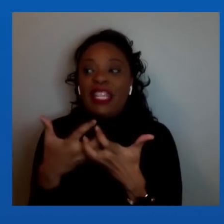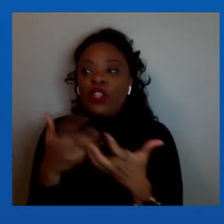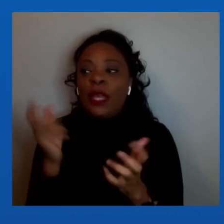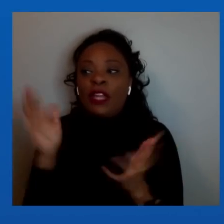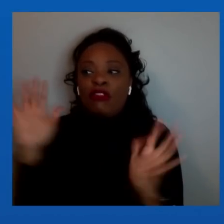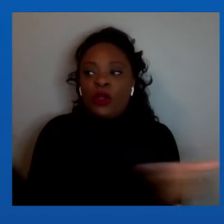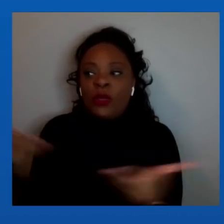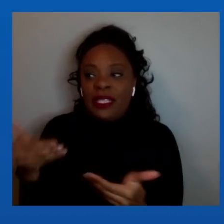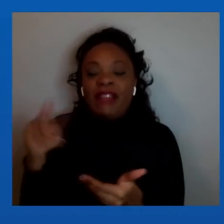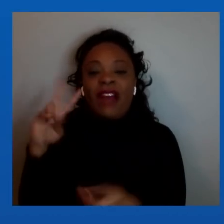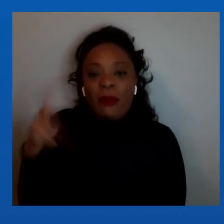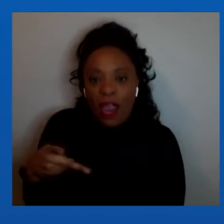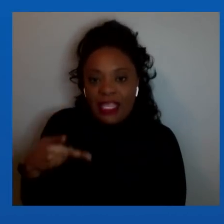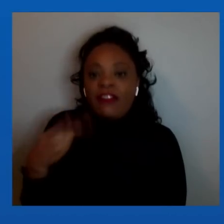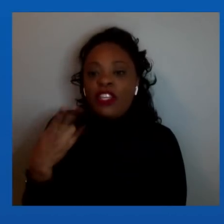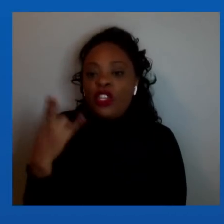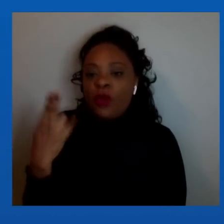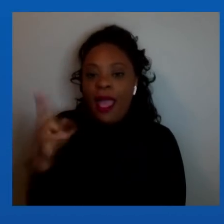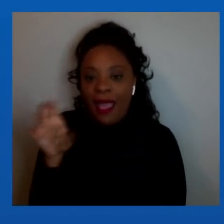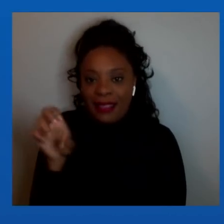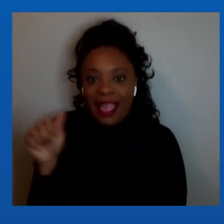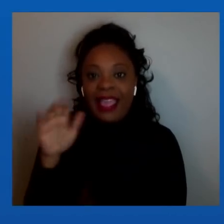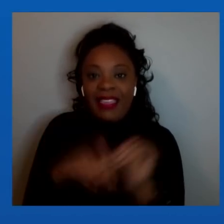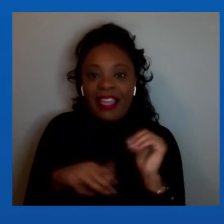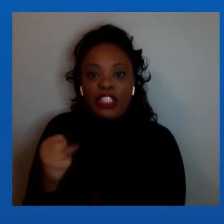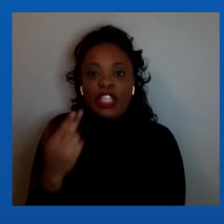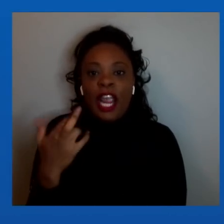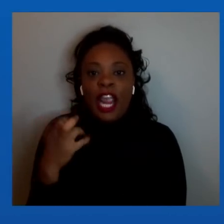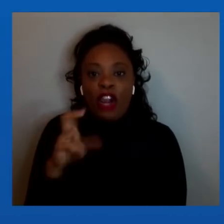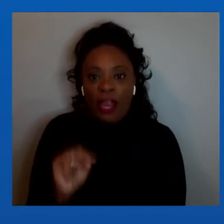of the United States than Sharon. Sharon, the floor is yours.